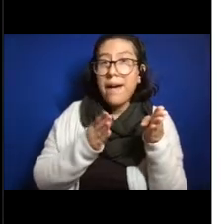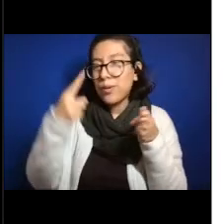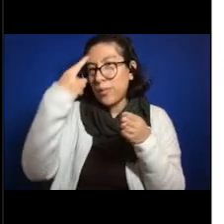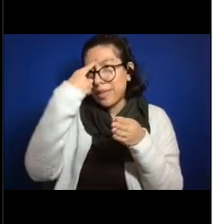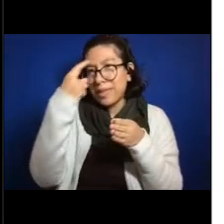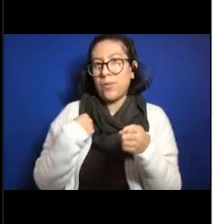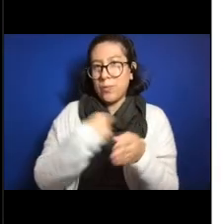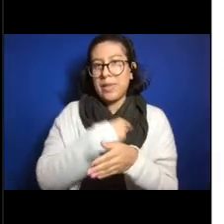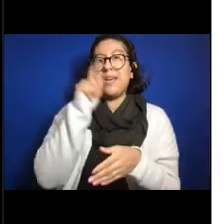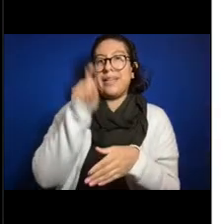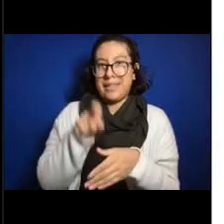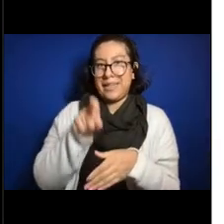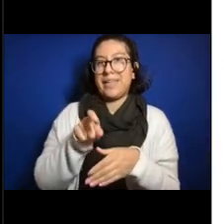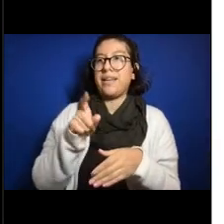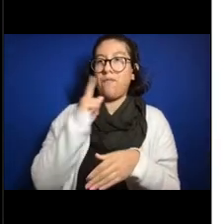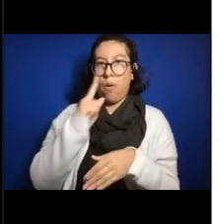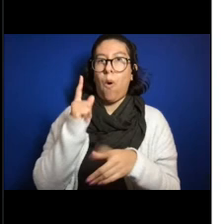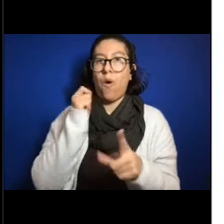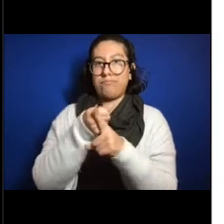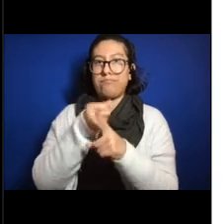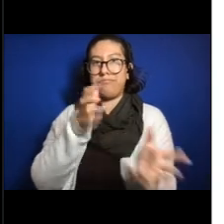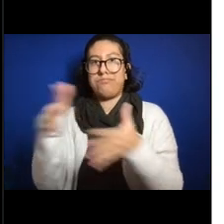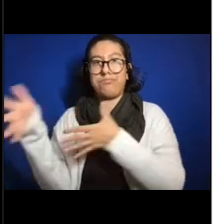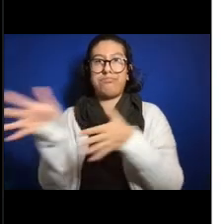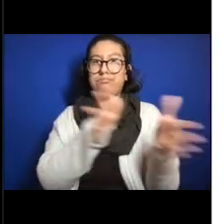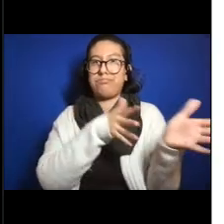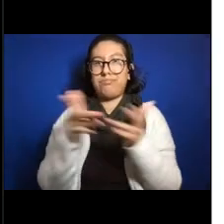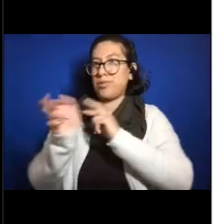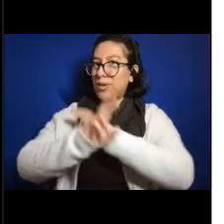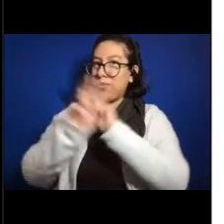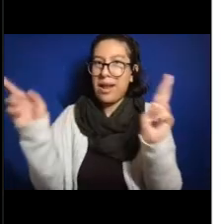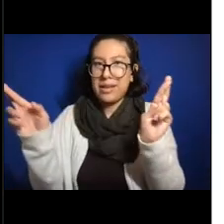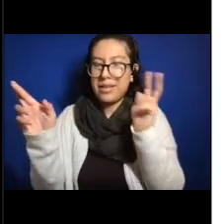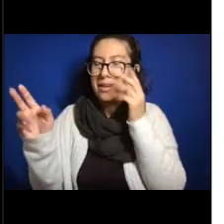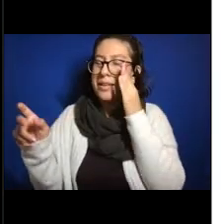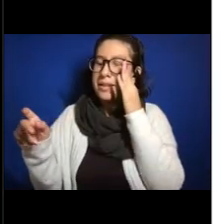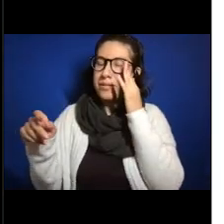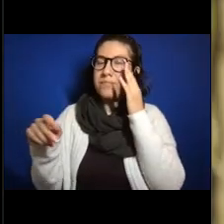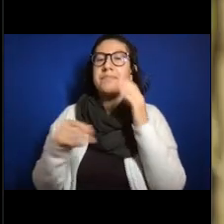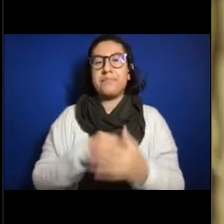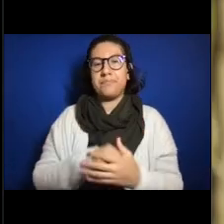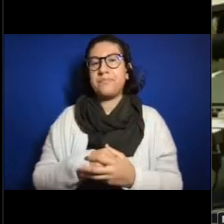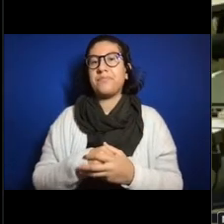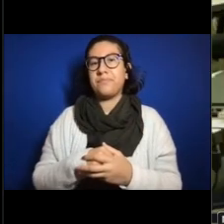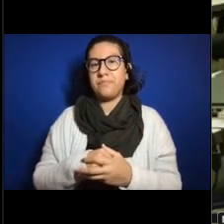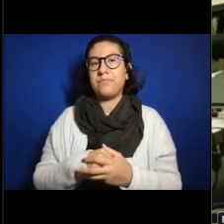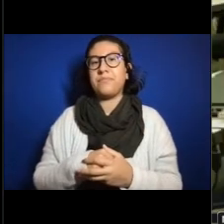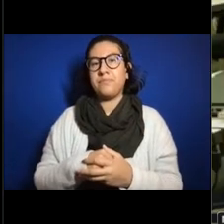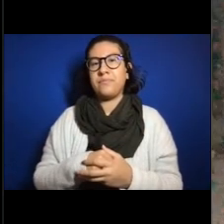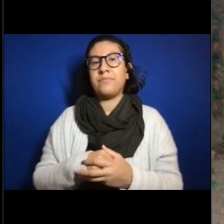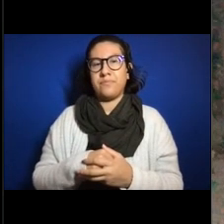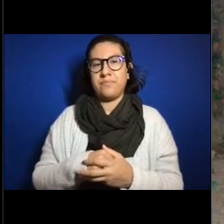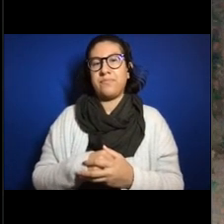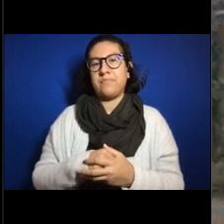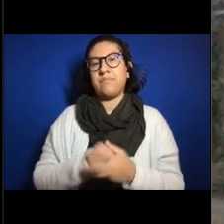that you and your family have to be stormed ready. And while we're answering those, I'm just going to put up